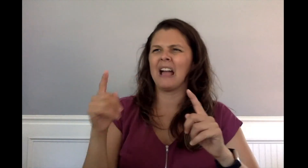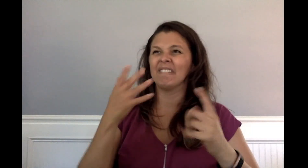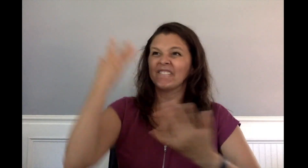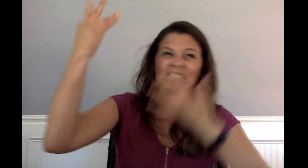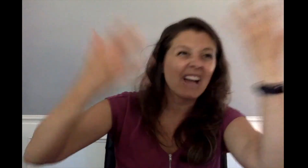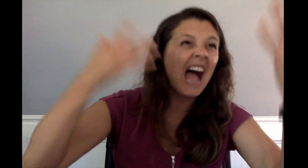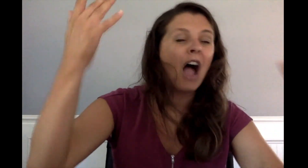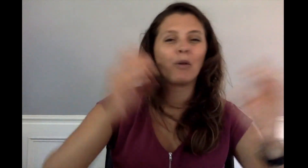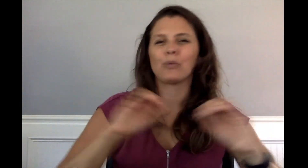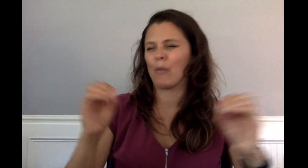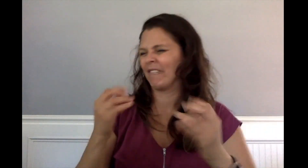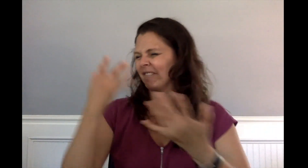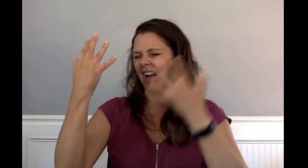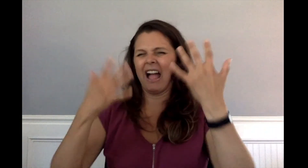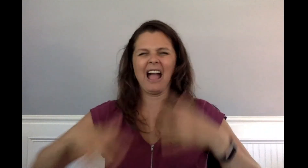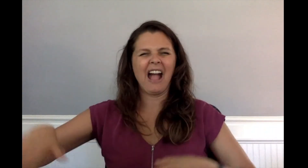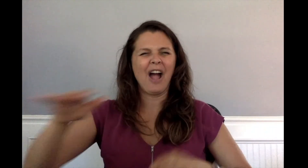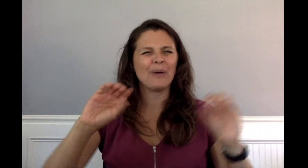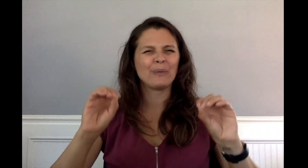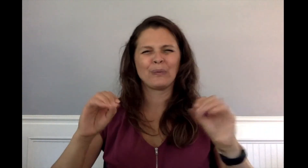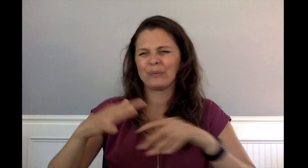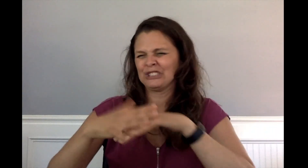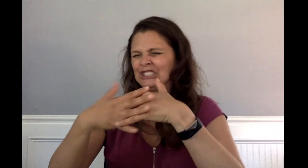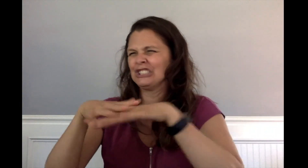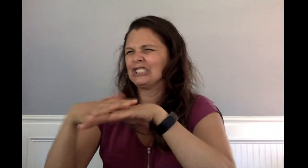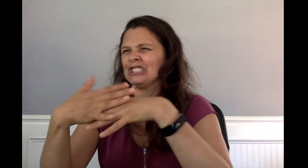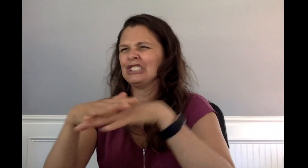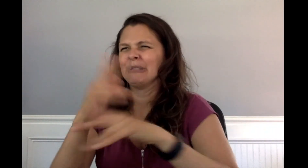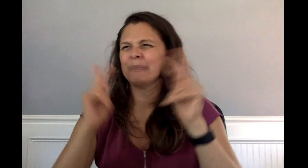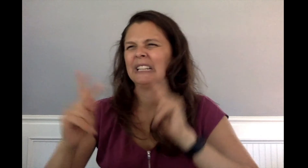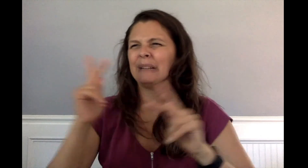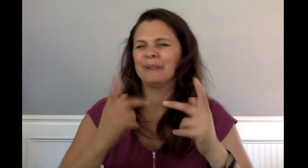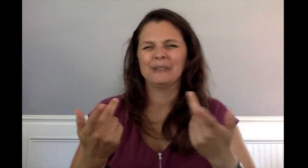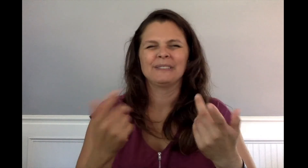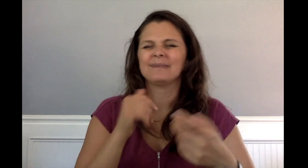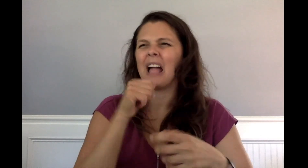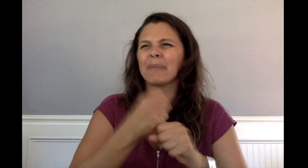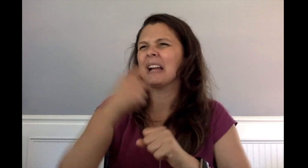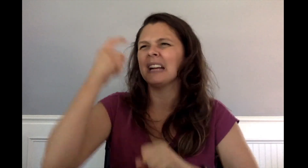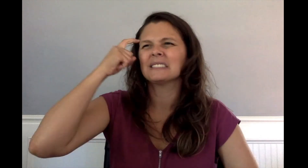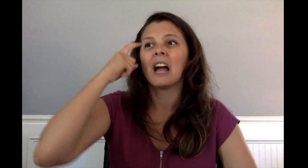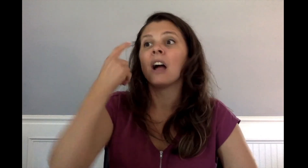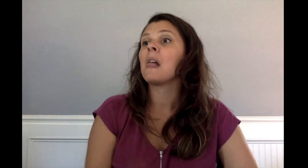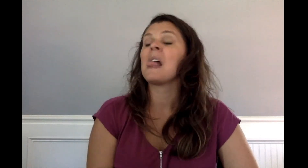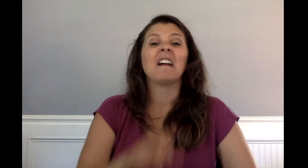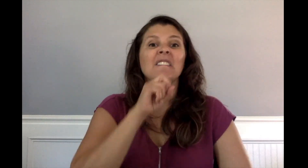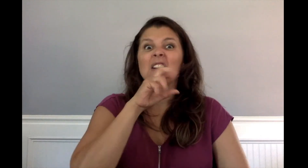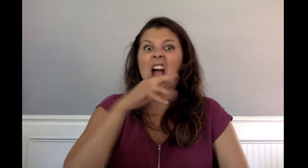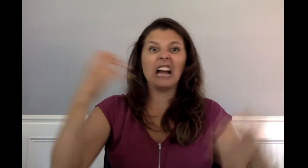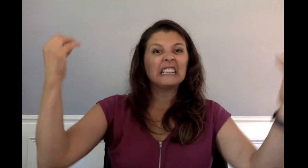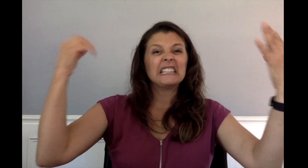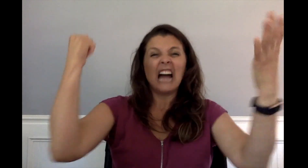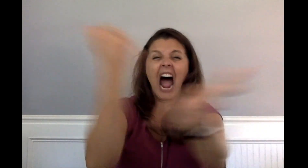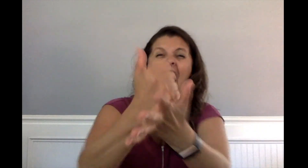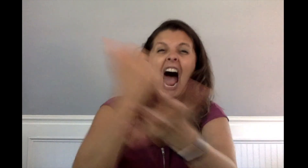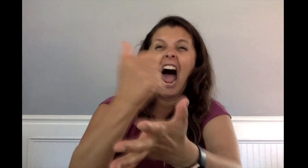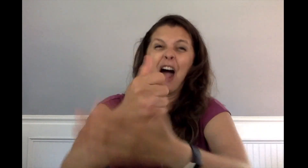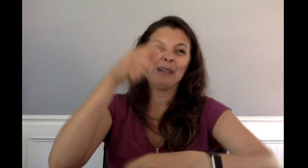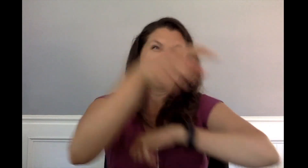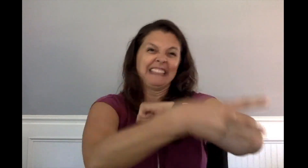But yelling fire when there is no fire in a crowded hall would not be very sensible. So instead: